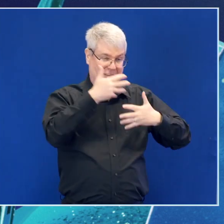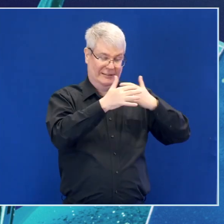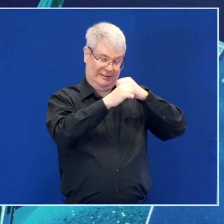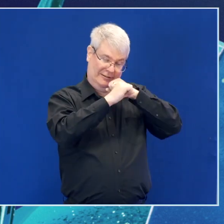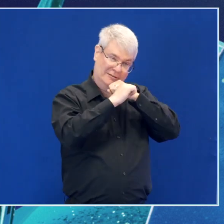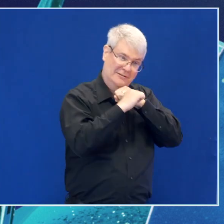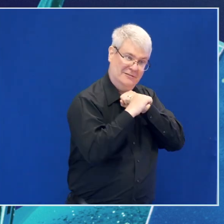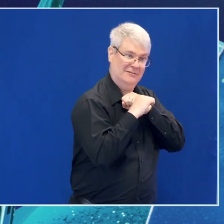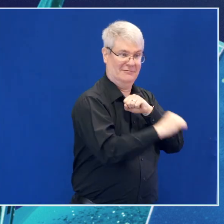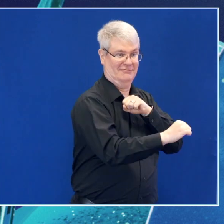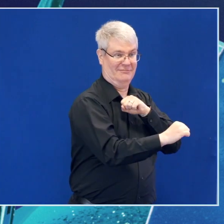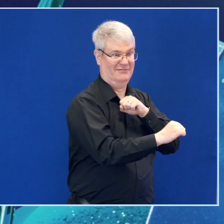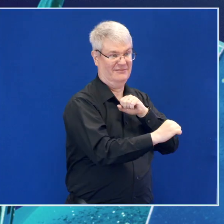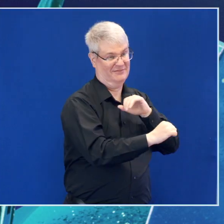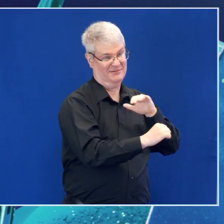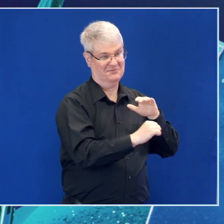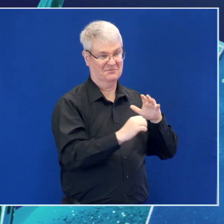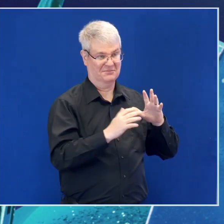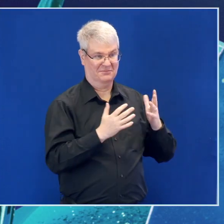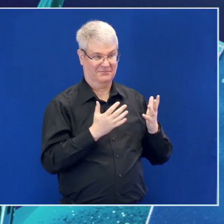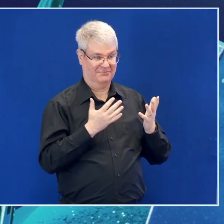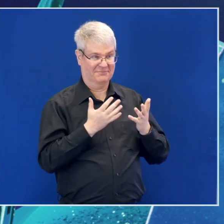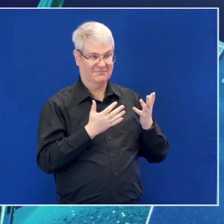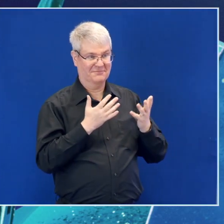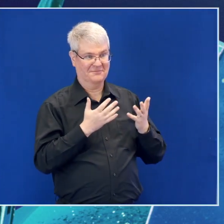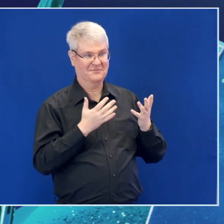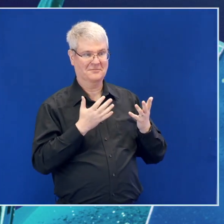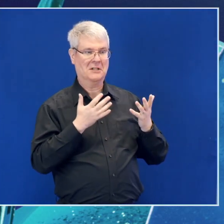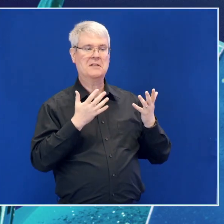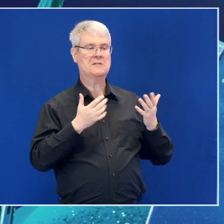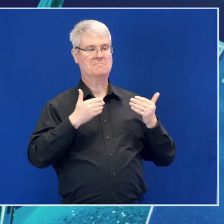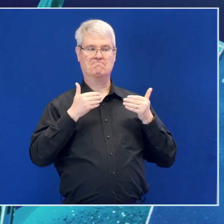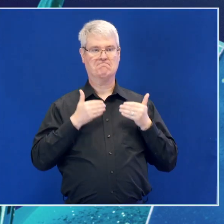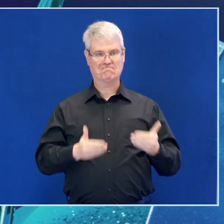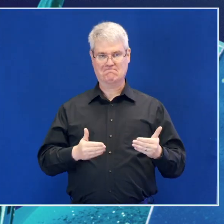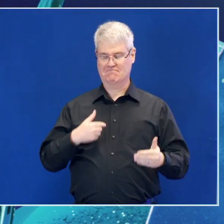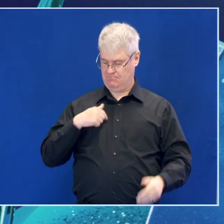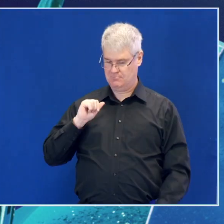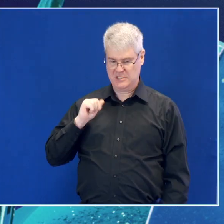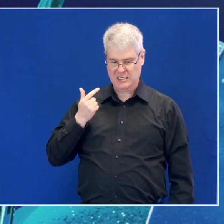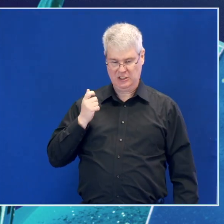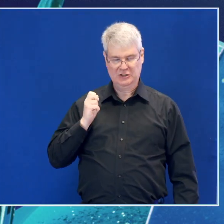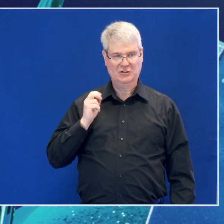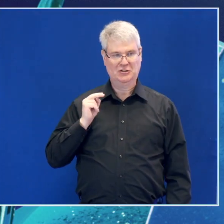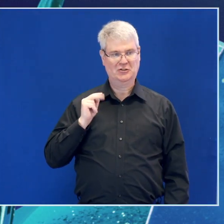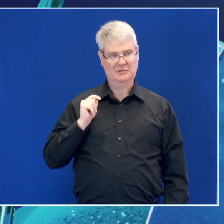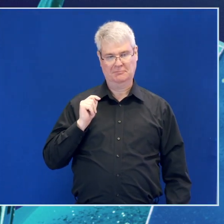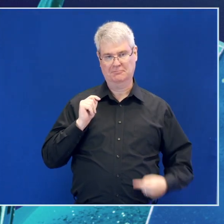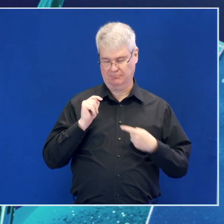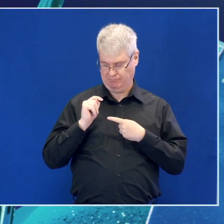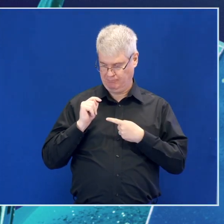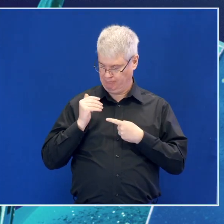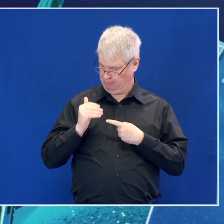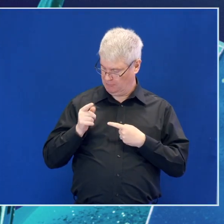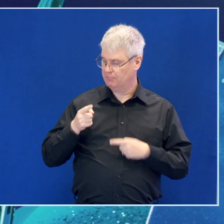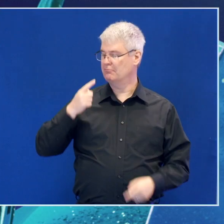So what I did was I built an agent to do it for me. Now, I didn't just write the instructions